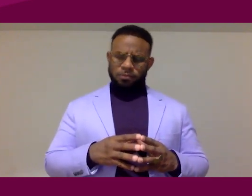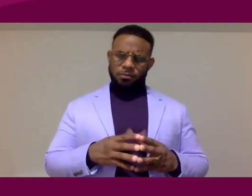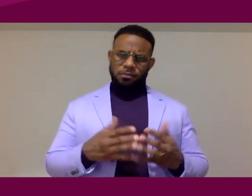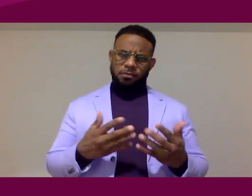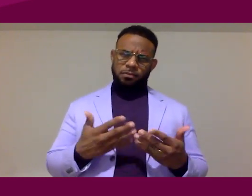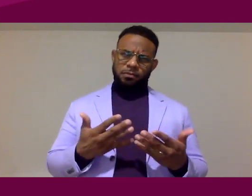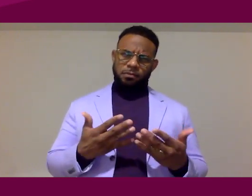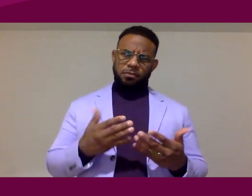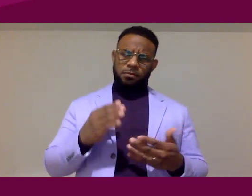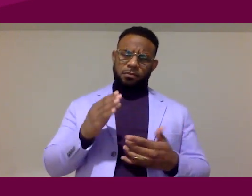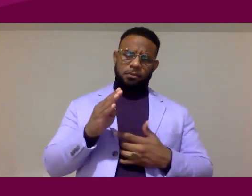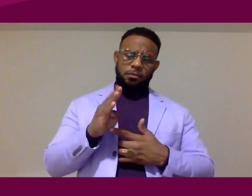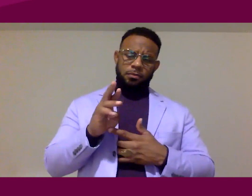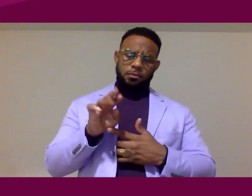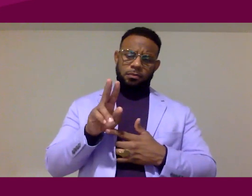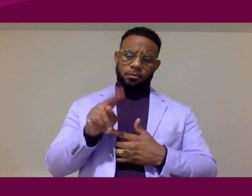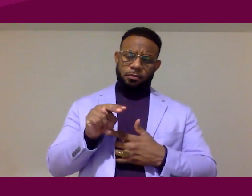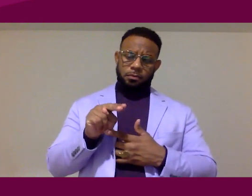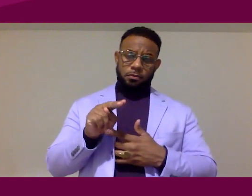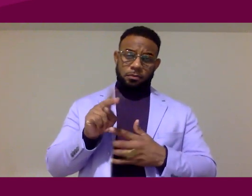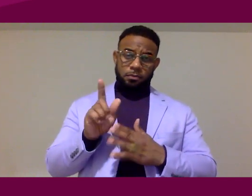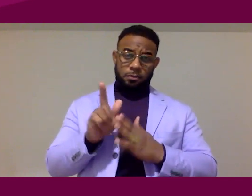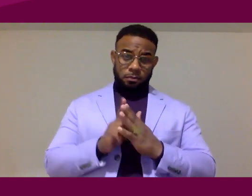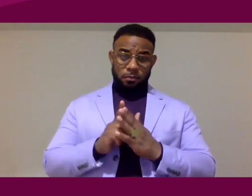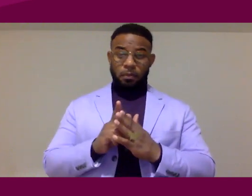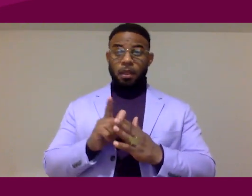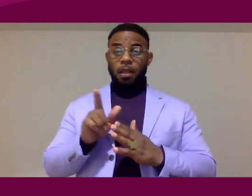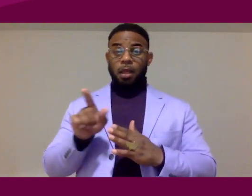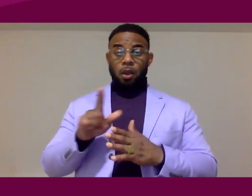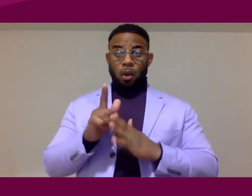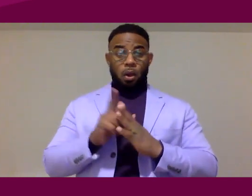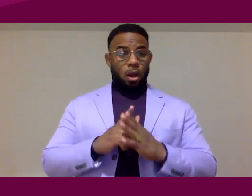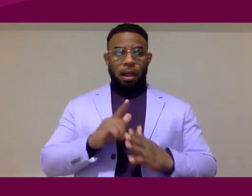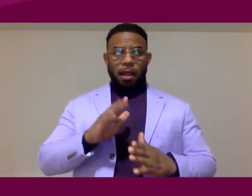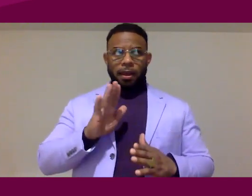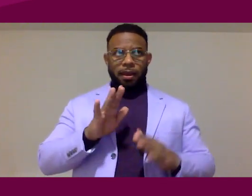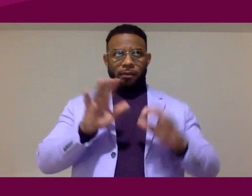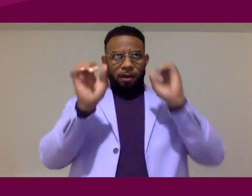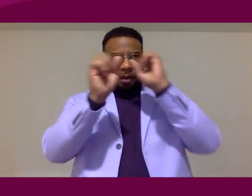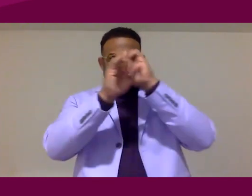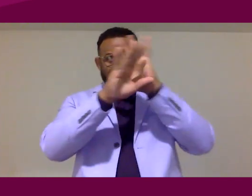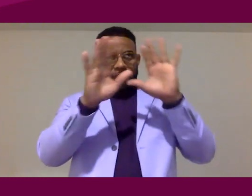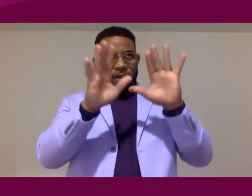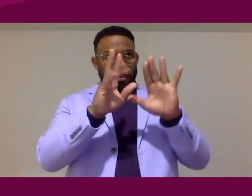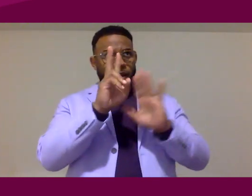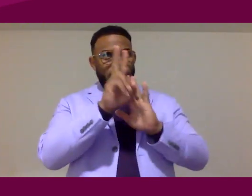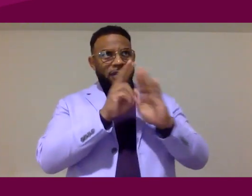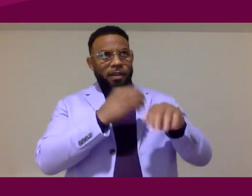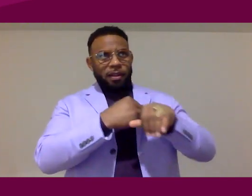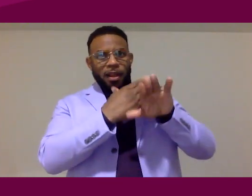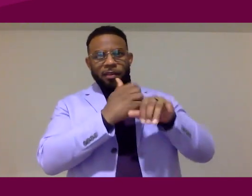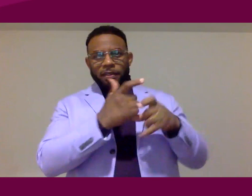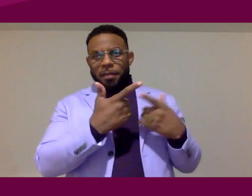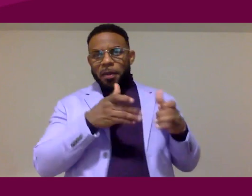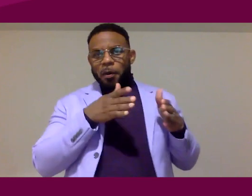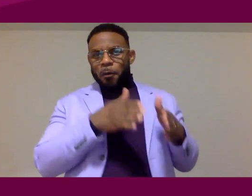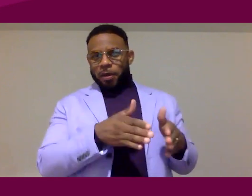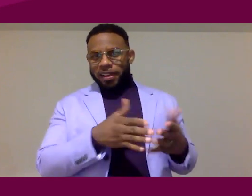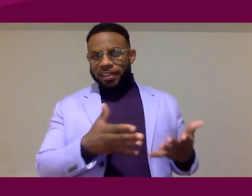The Brown Act, those laws never envisioned video conferencing as a major way for people